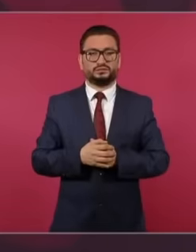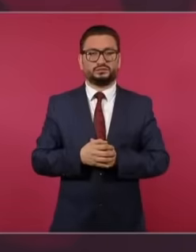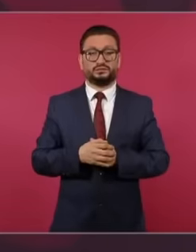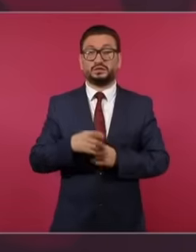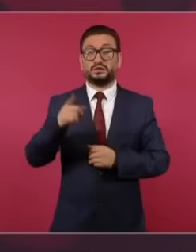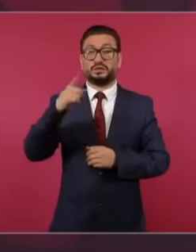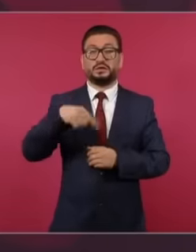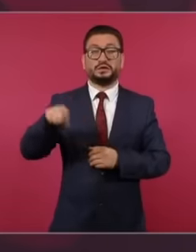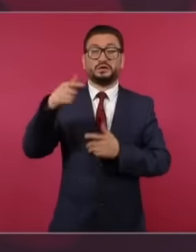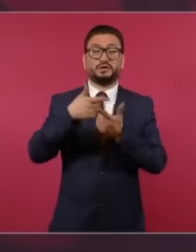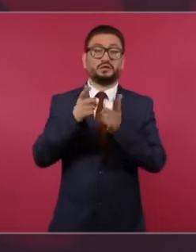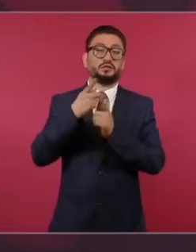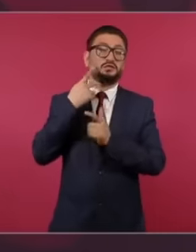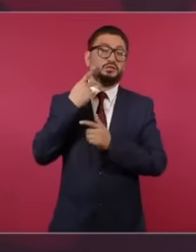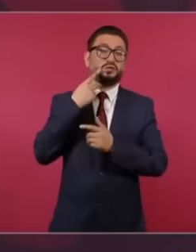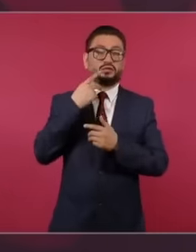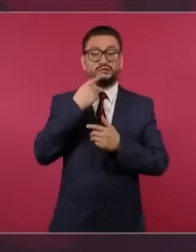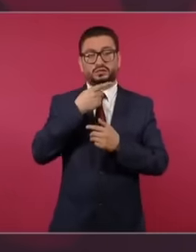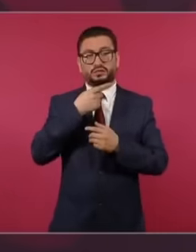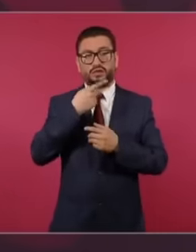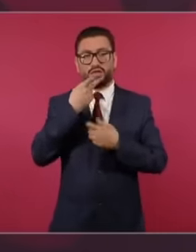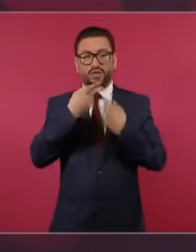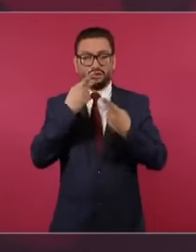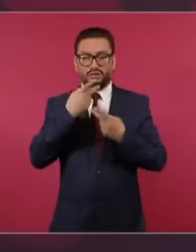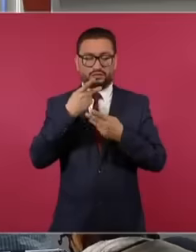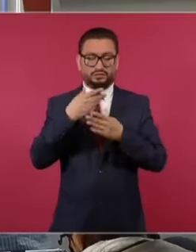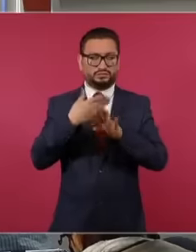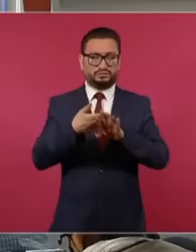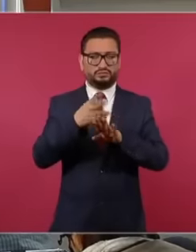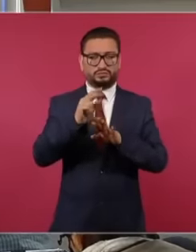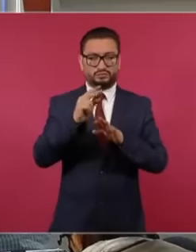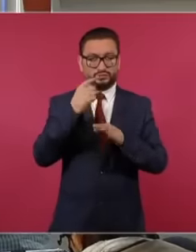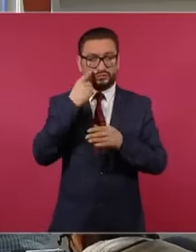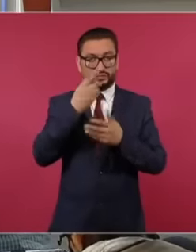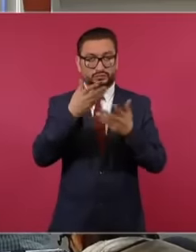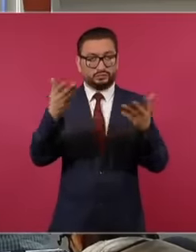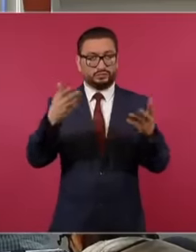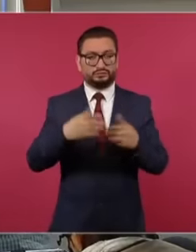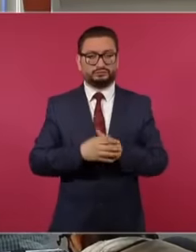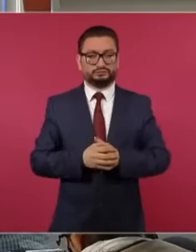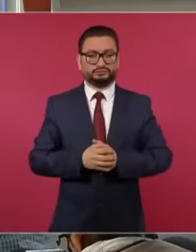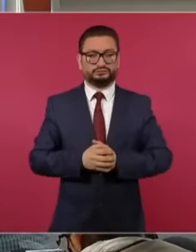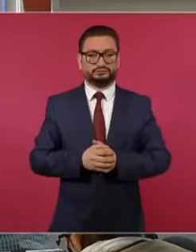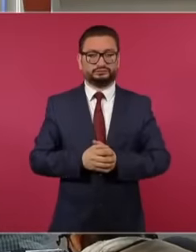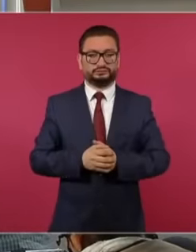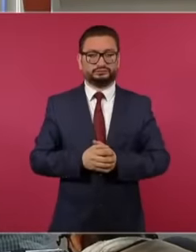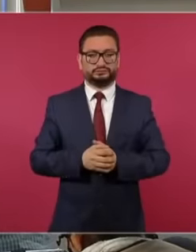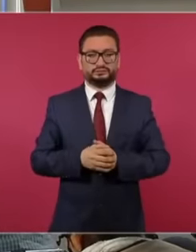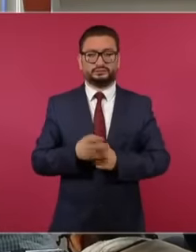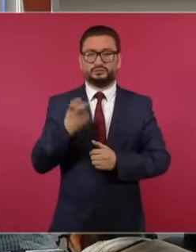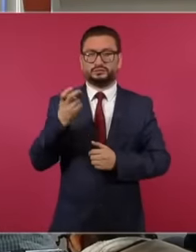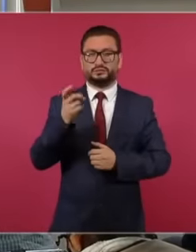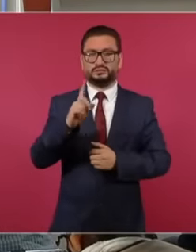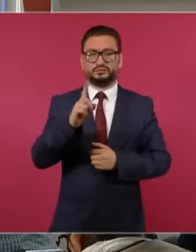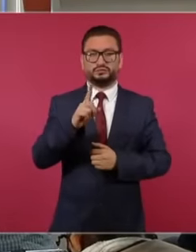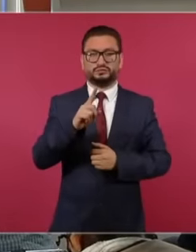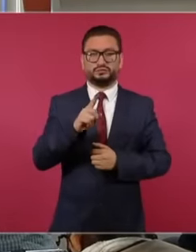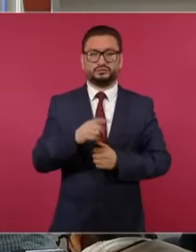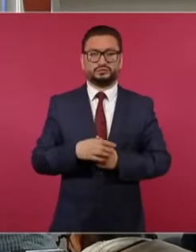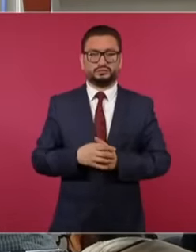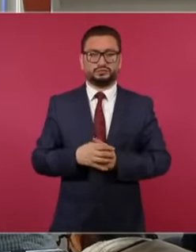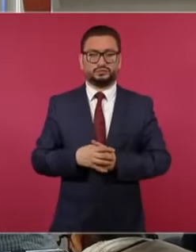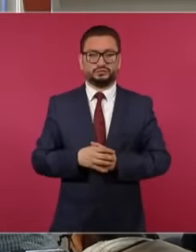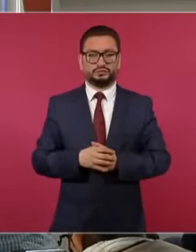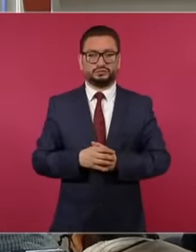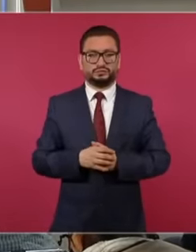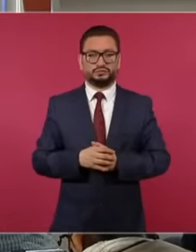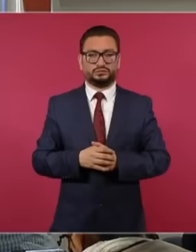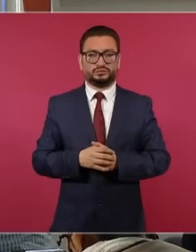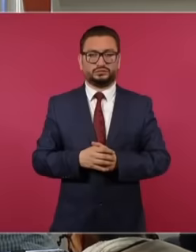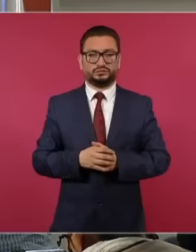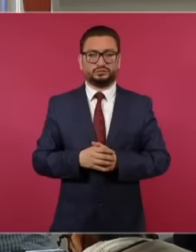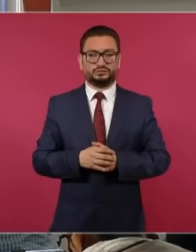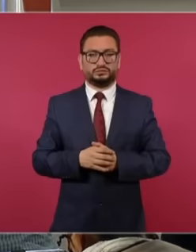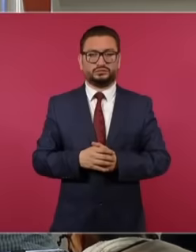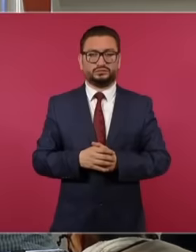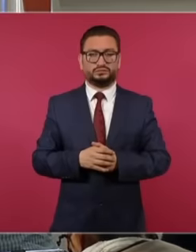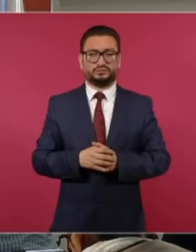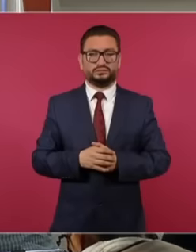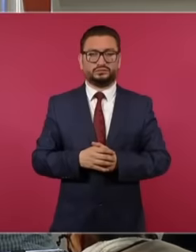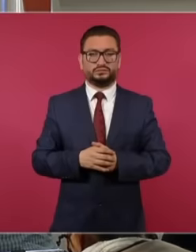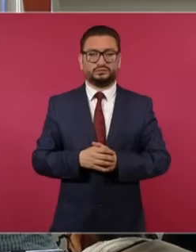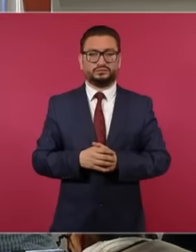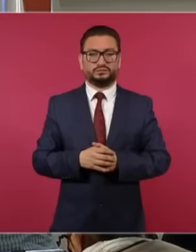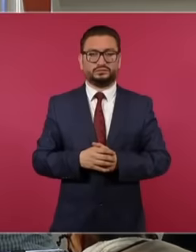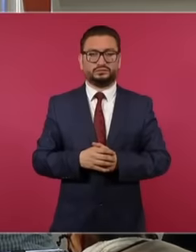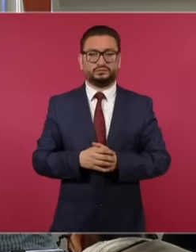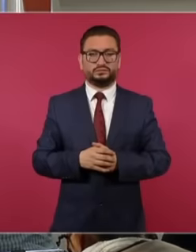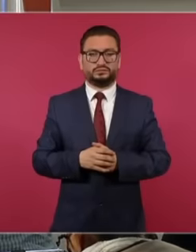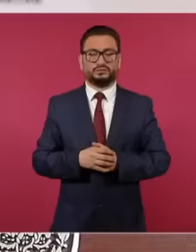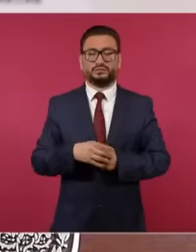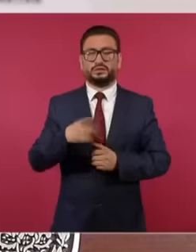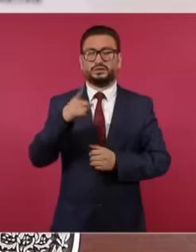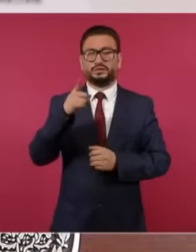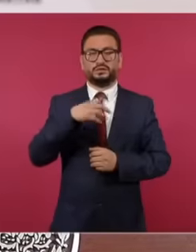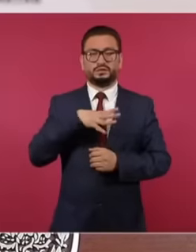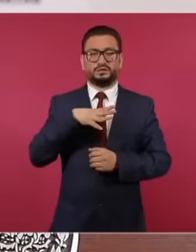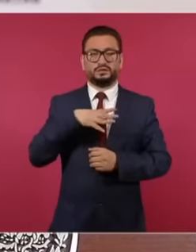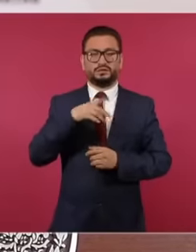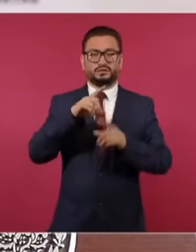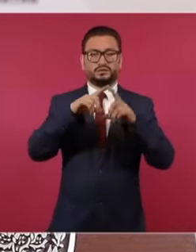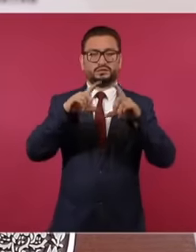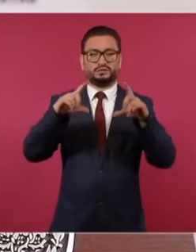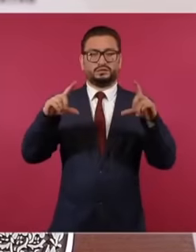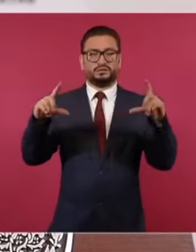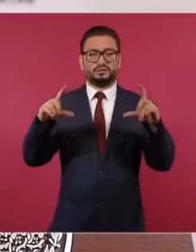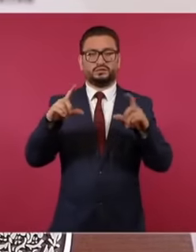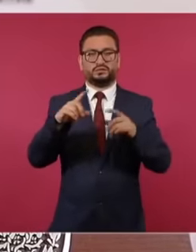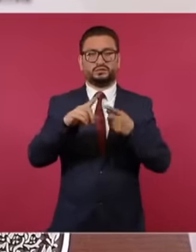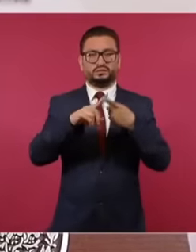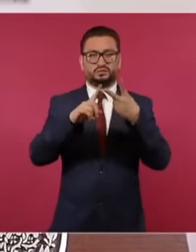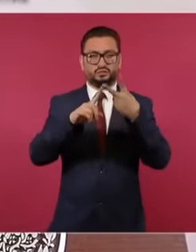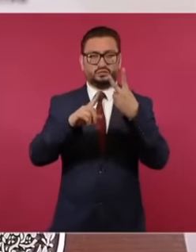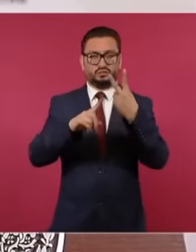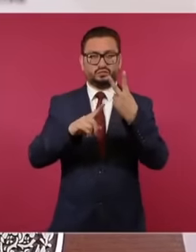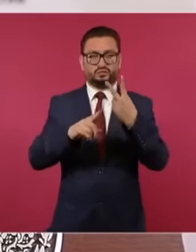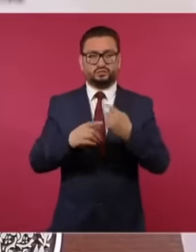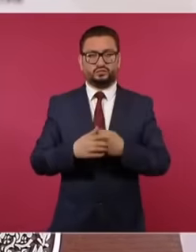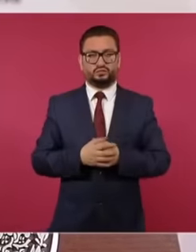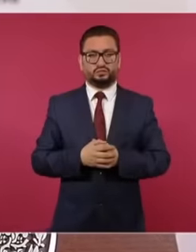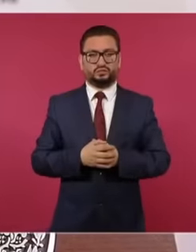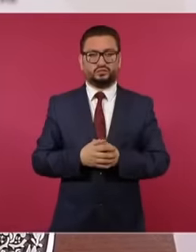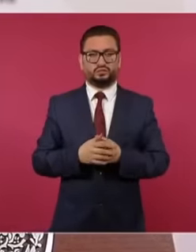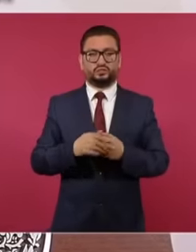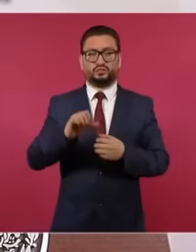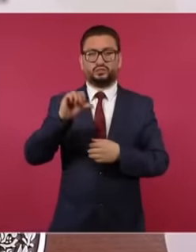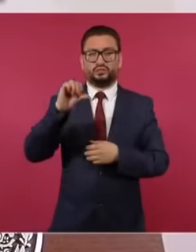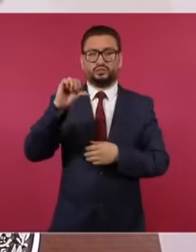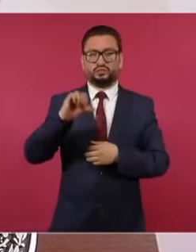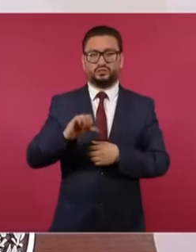policies, I didn't ask you for there's one, it's not two things, not today at the security meeting